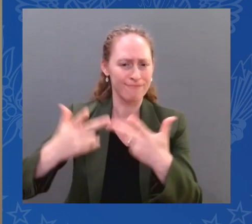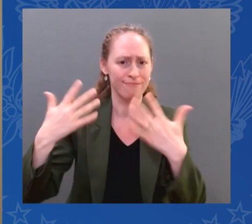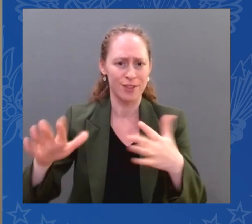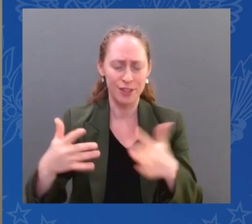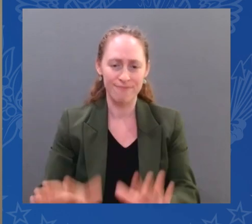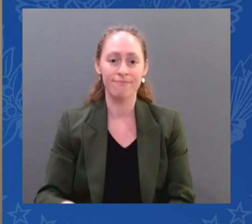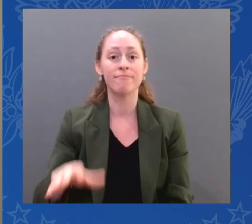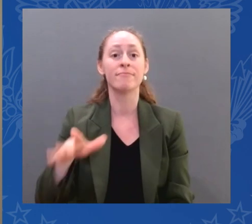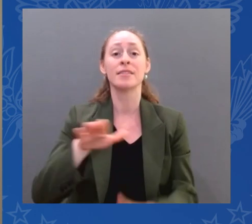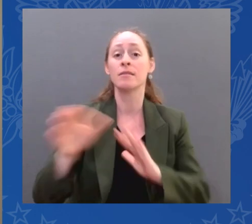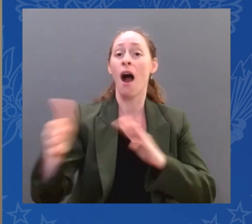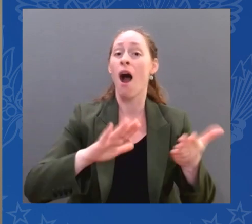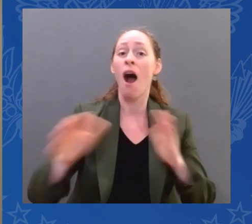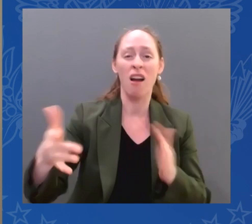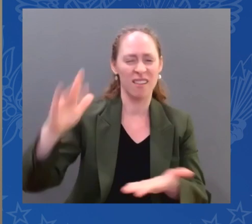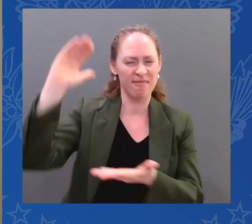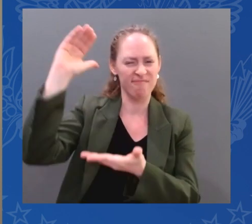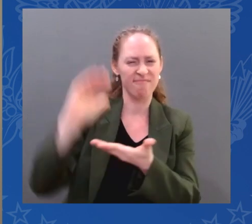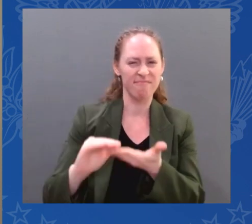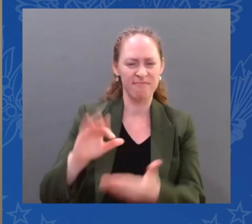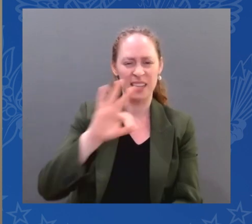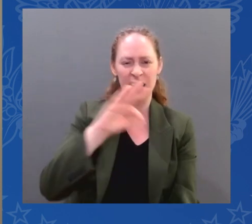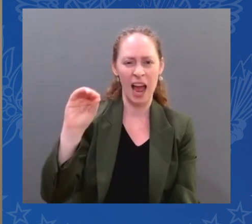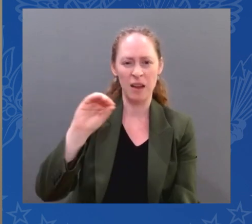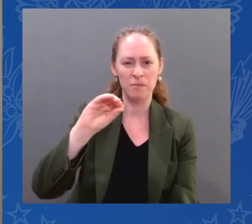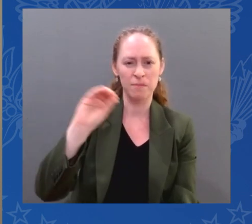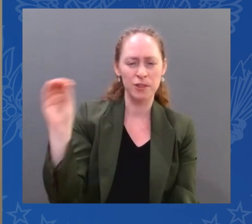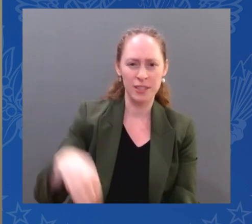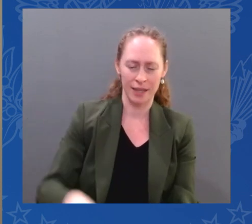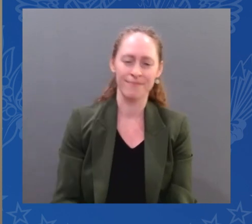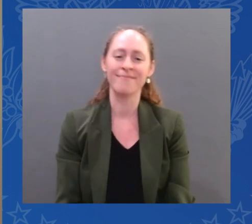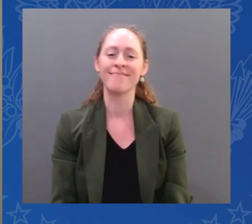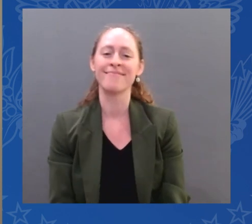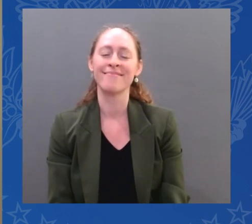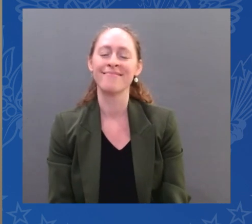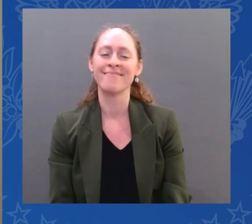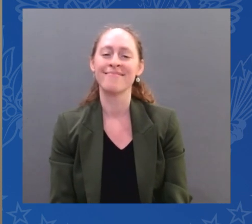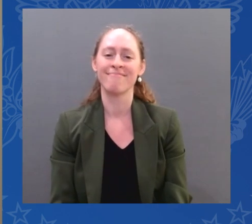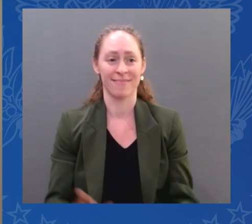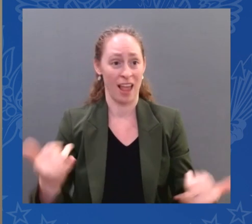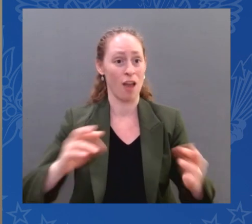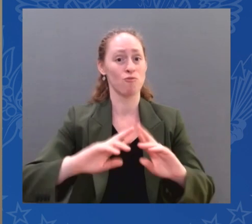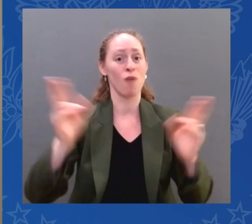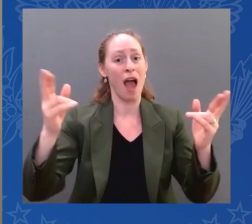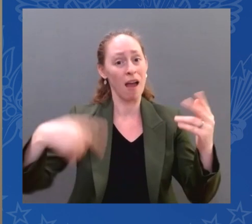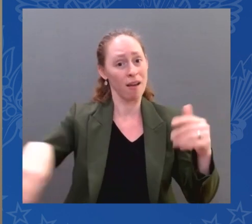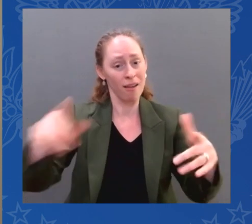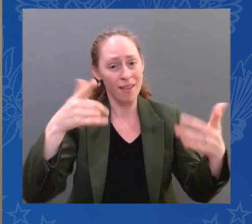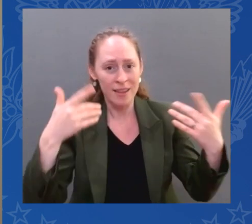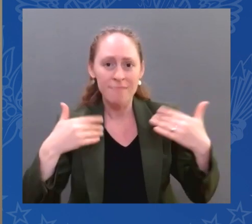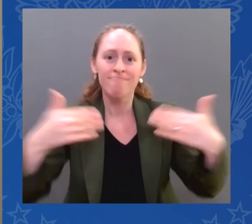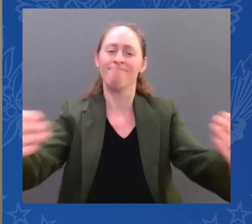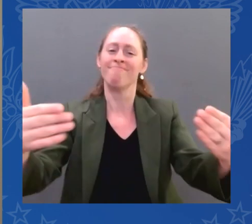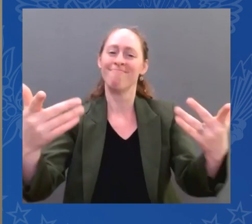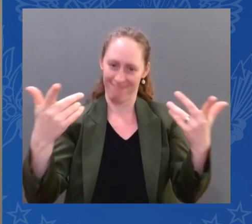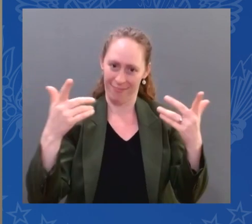for nearly every American. And we'll remain vigilant. We will make sure that this is not only a good day